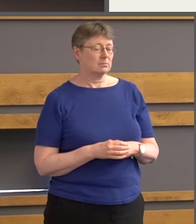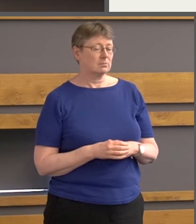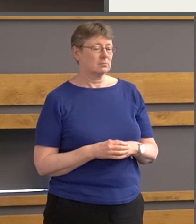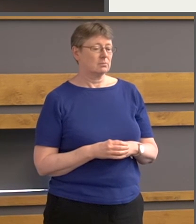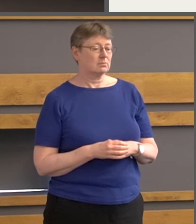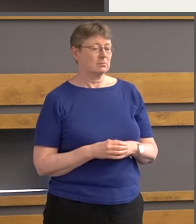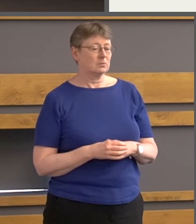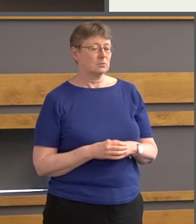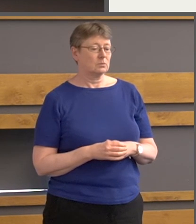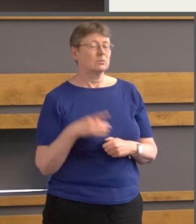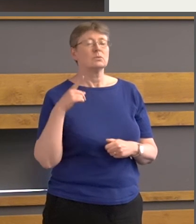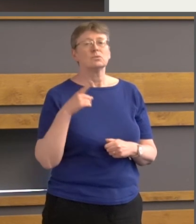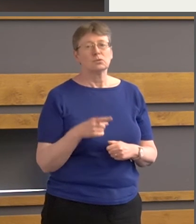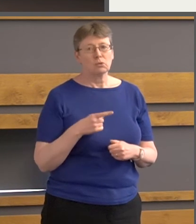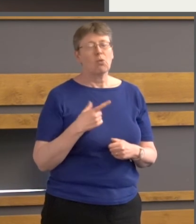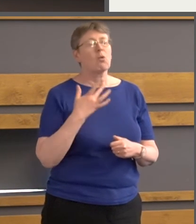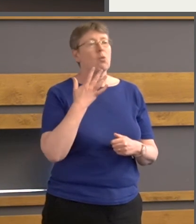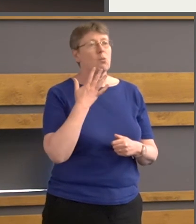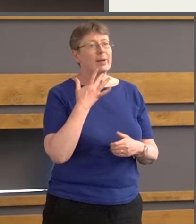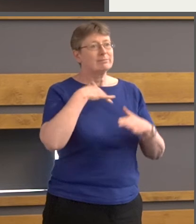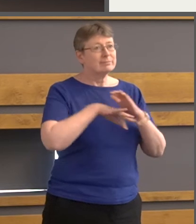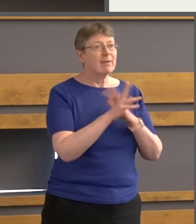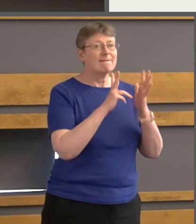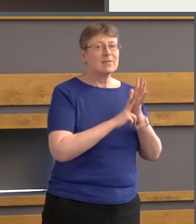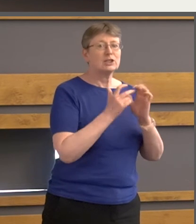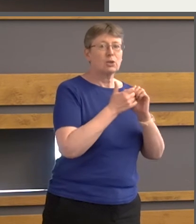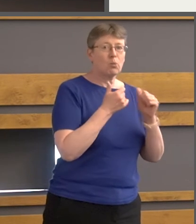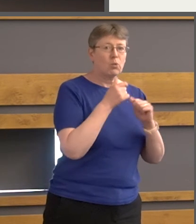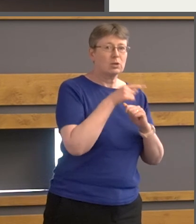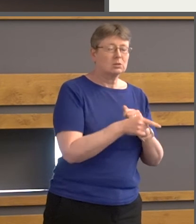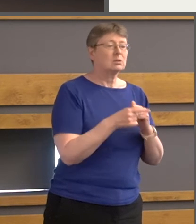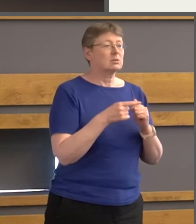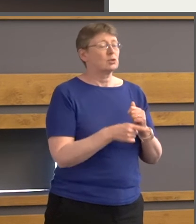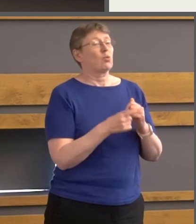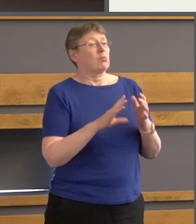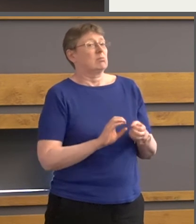the story of jute is told in Verdant Works that first Dundee produced flax.